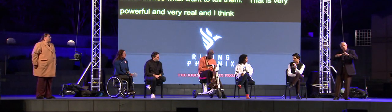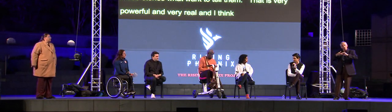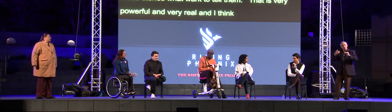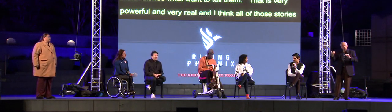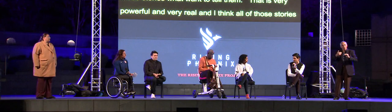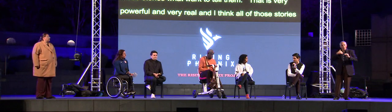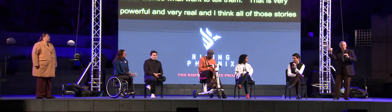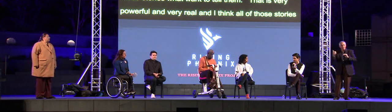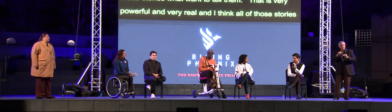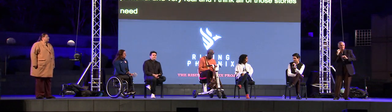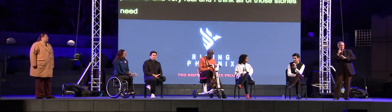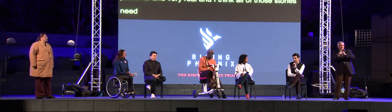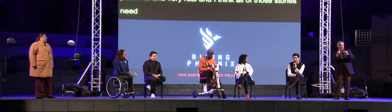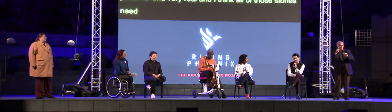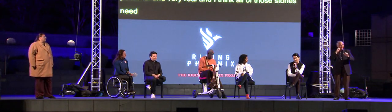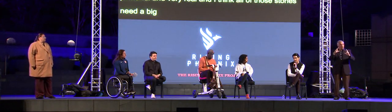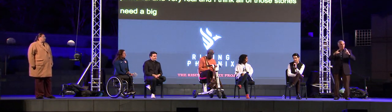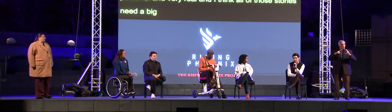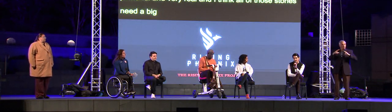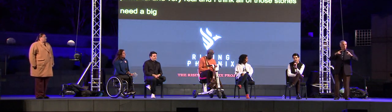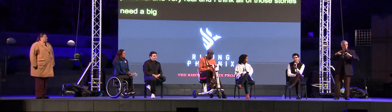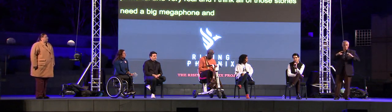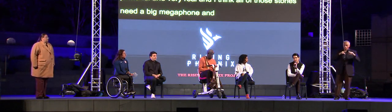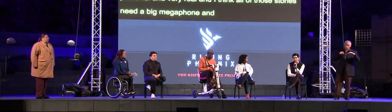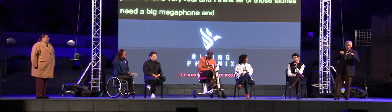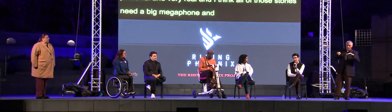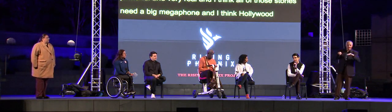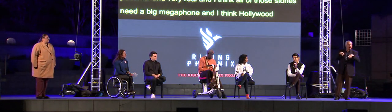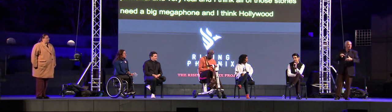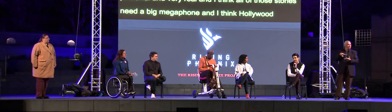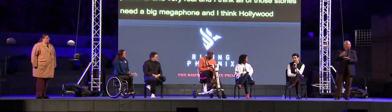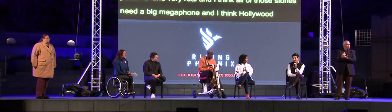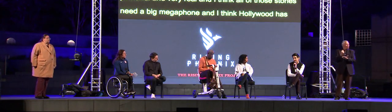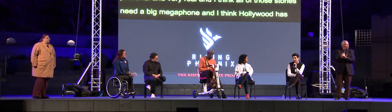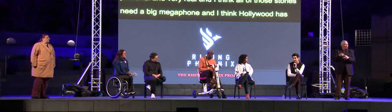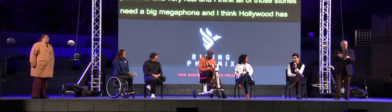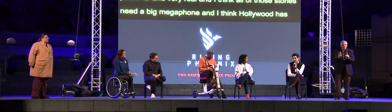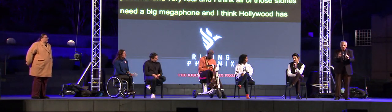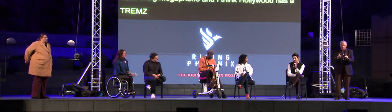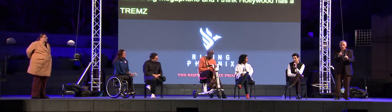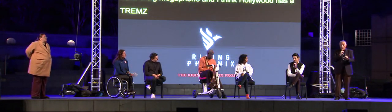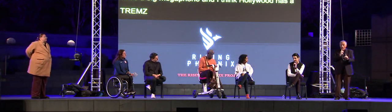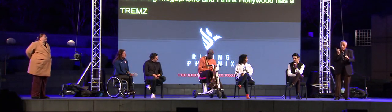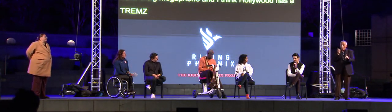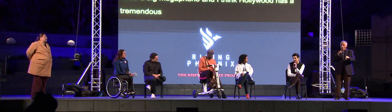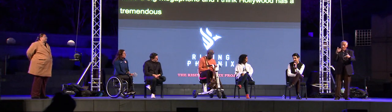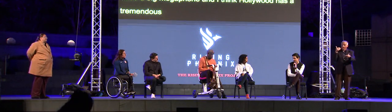And I think Hollywood has a tremendous opportunity in the not too distant future to start telling